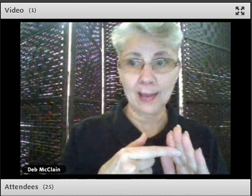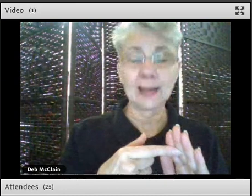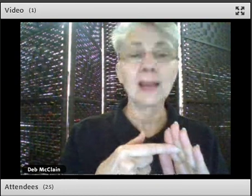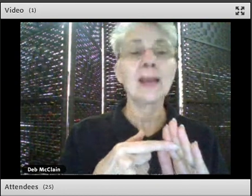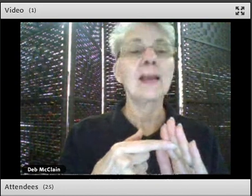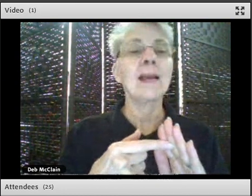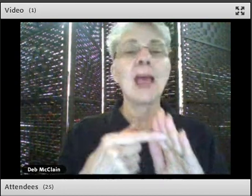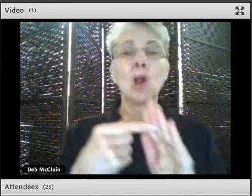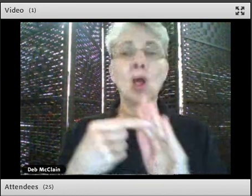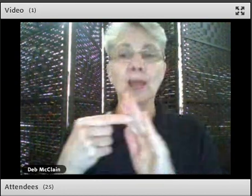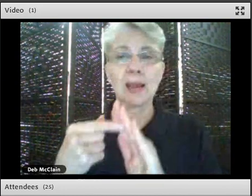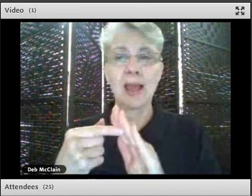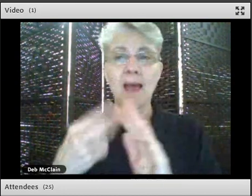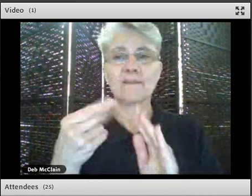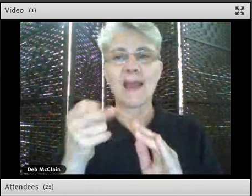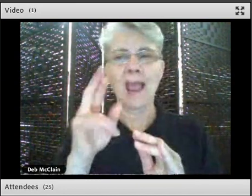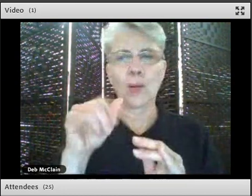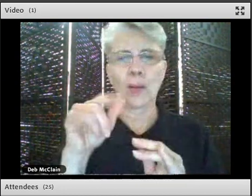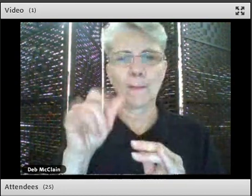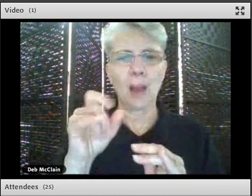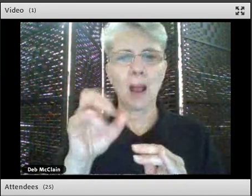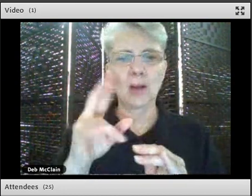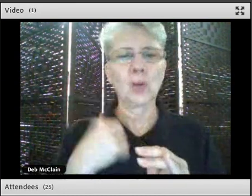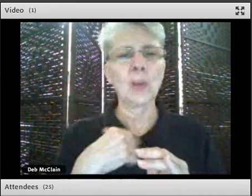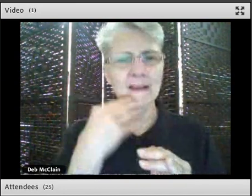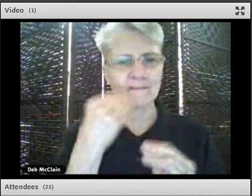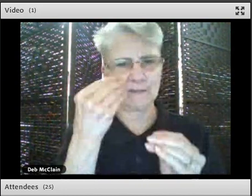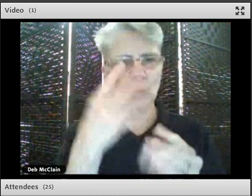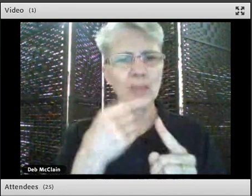As we can see on the left with "Harry Potter,"